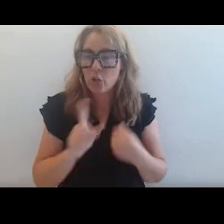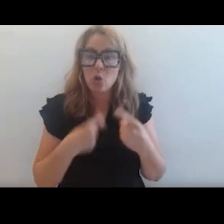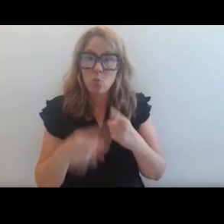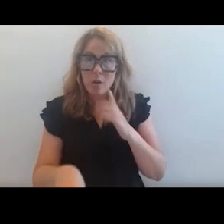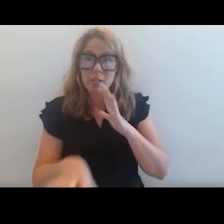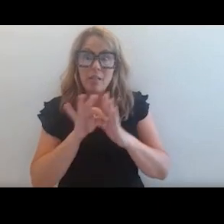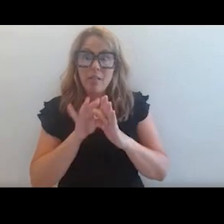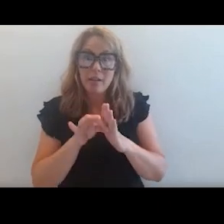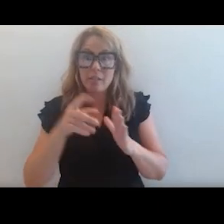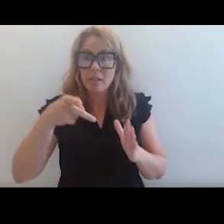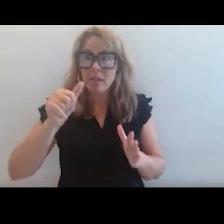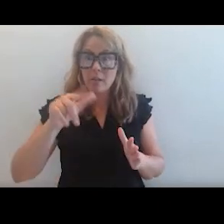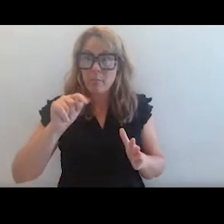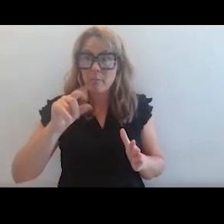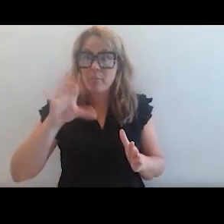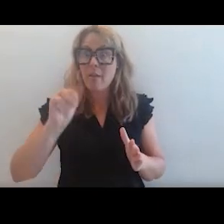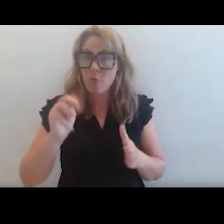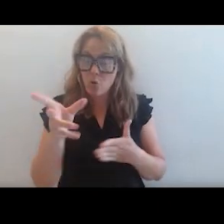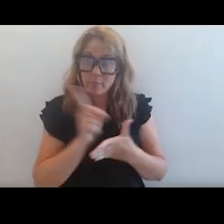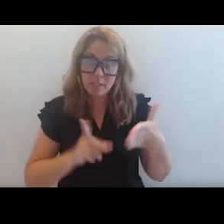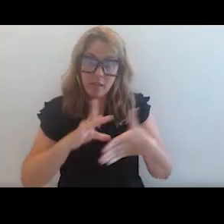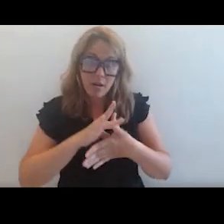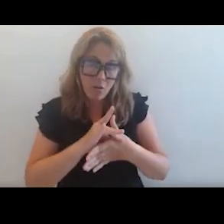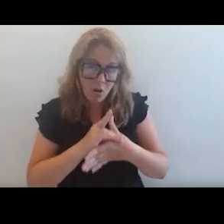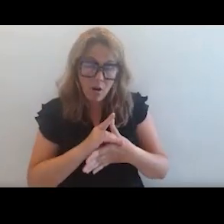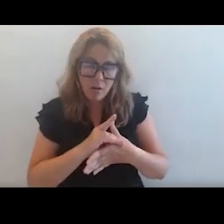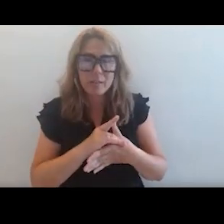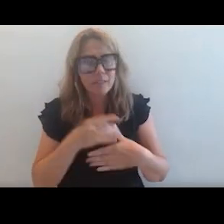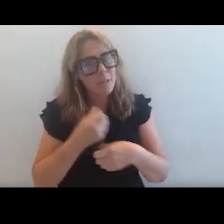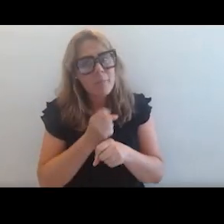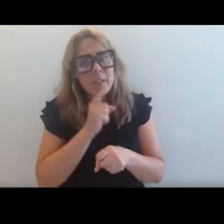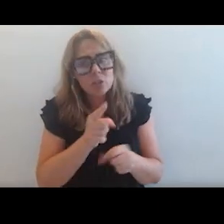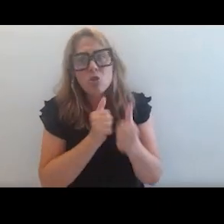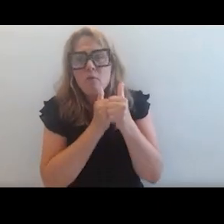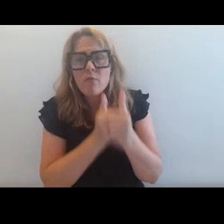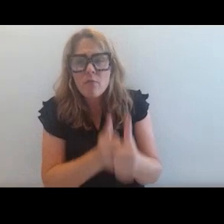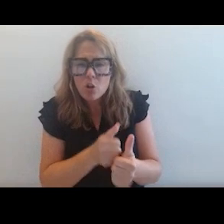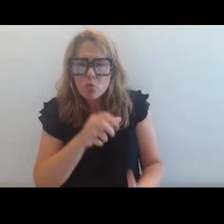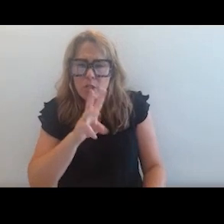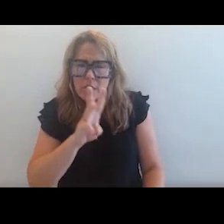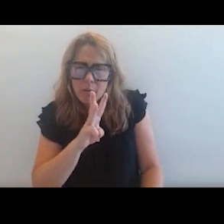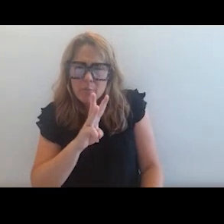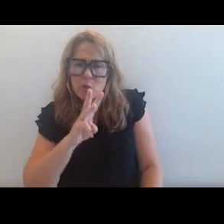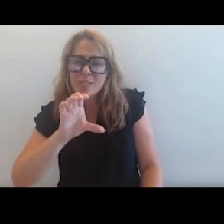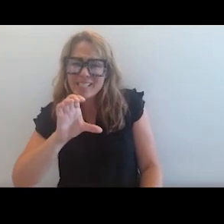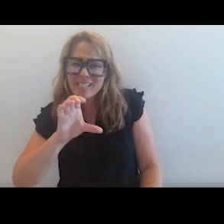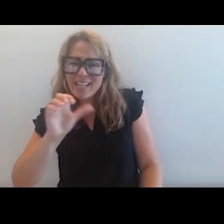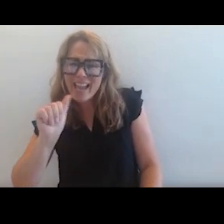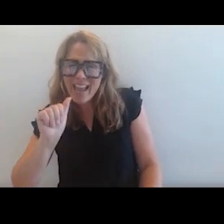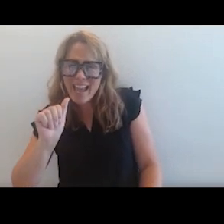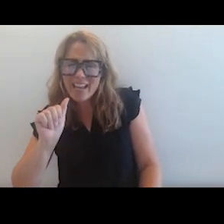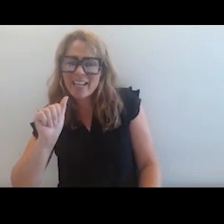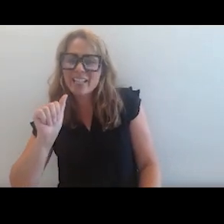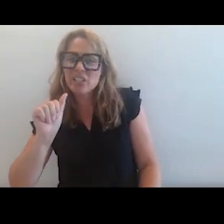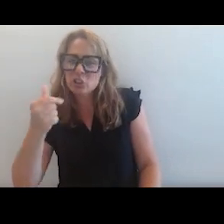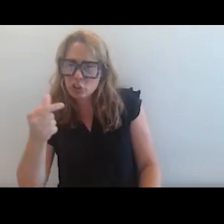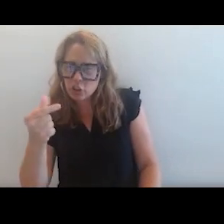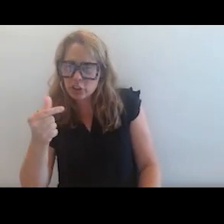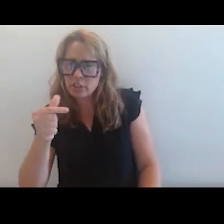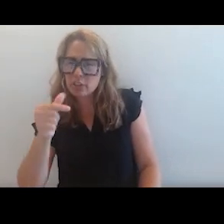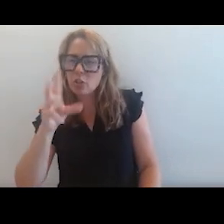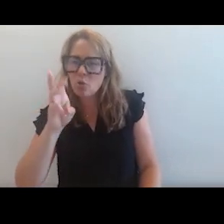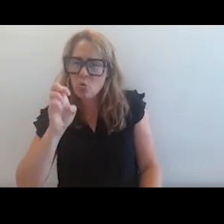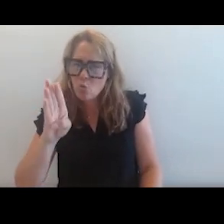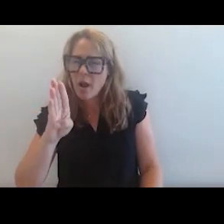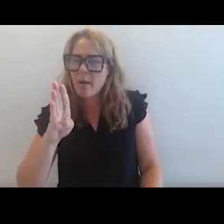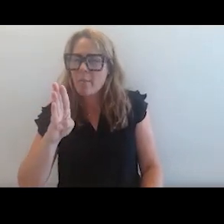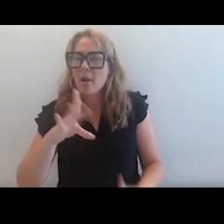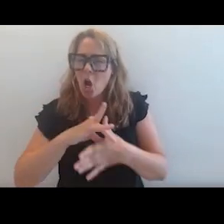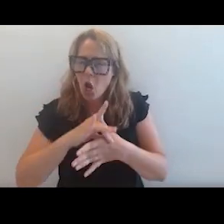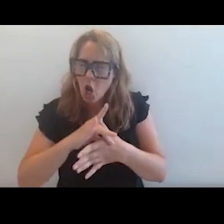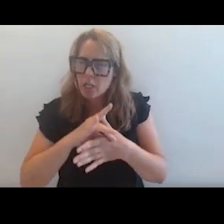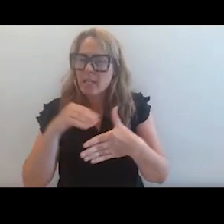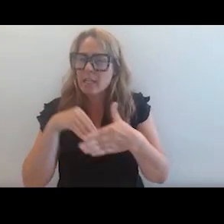and designing the content, ensure you follow WCAG, or Web Content Accessibility Guidelines,